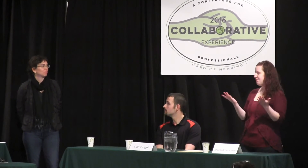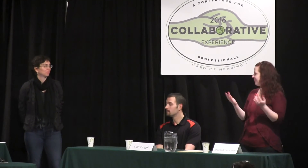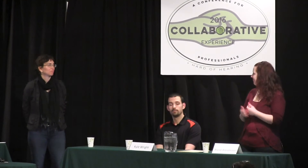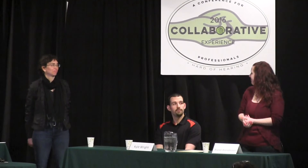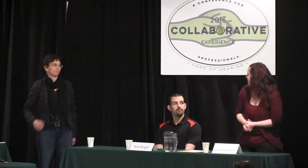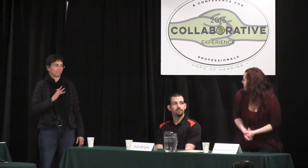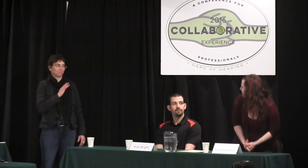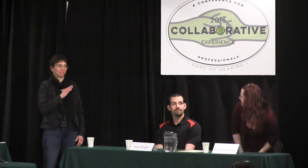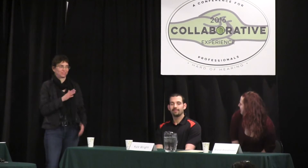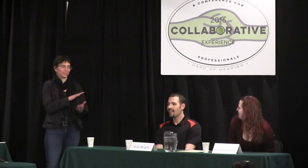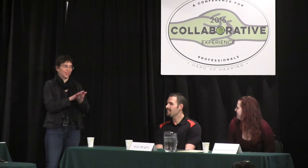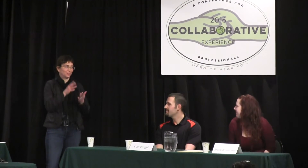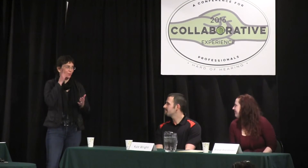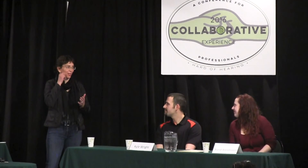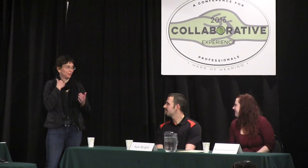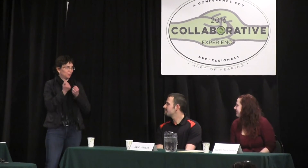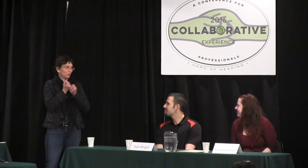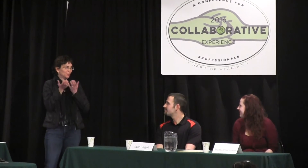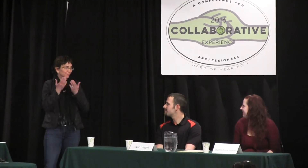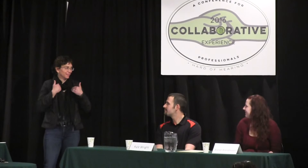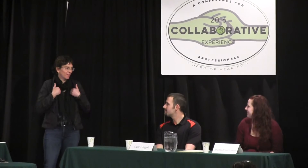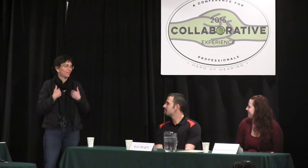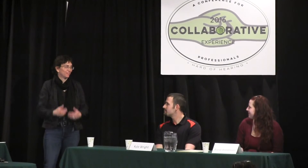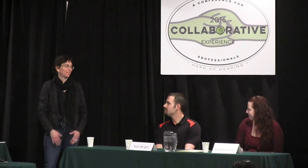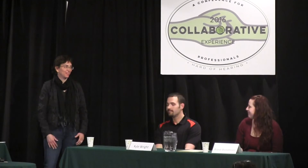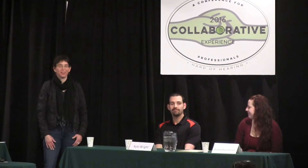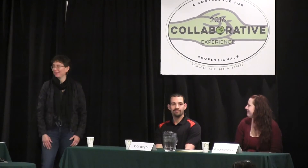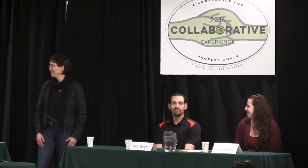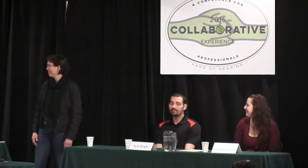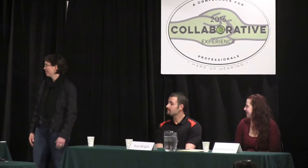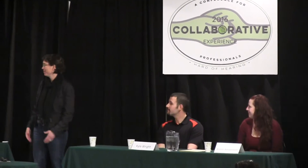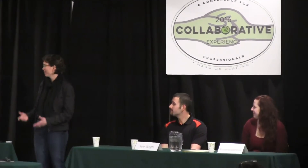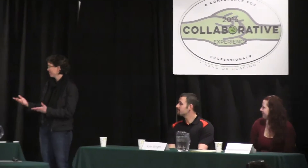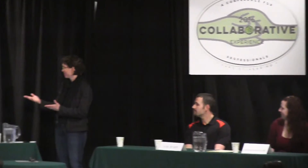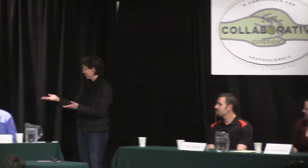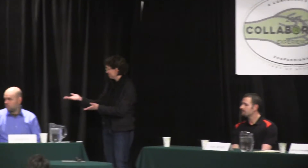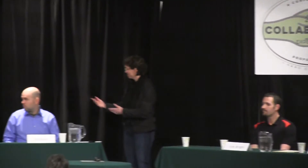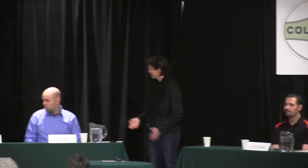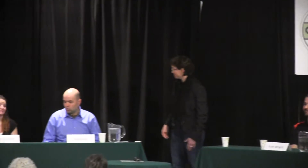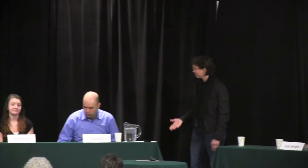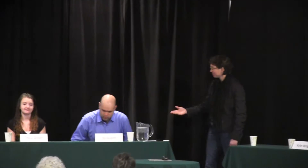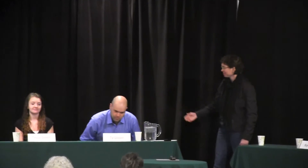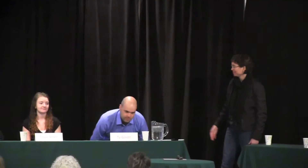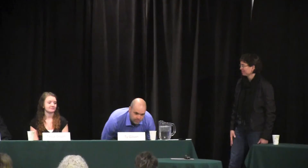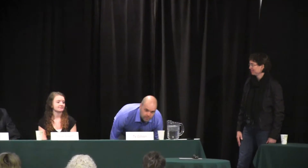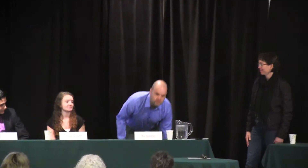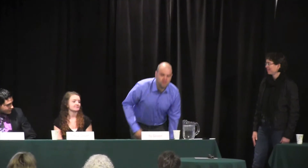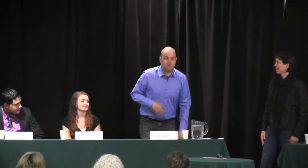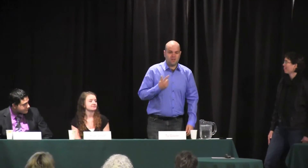and so it was a great experience. Elise: That's really great to hear about the all the support services that Vector has.